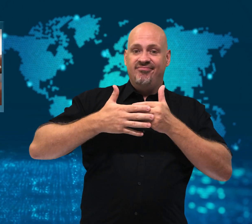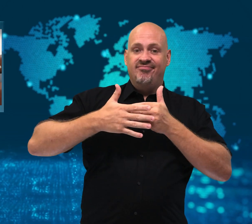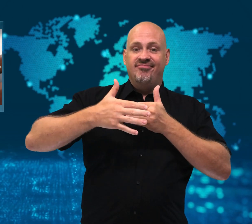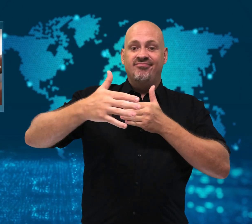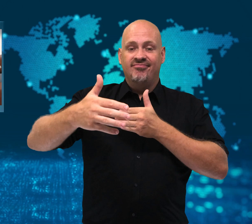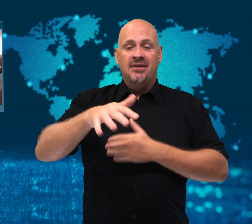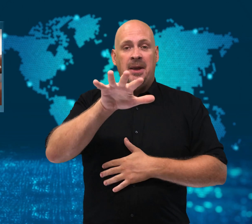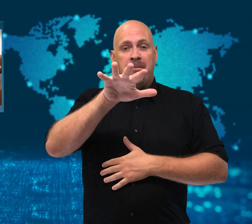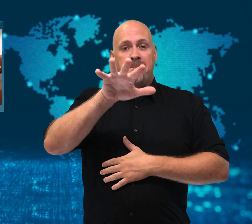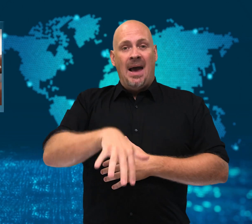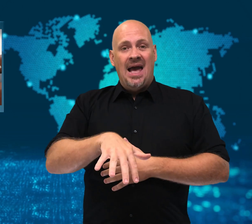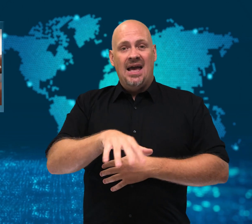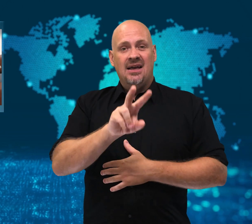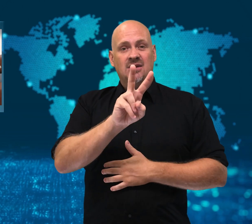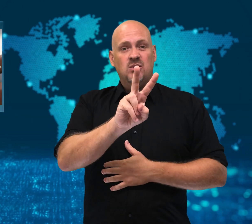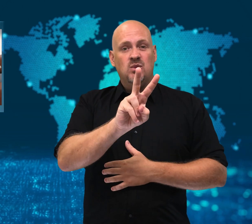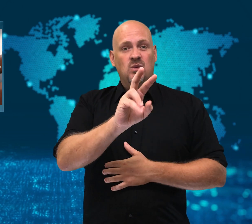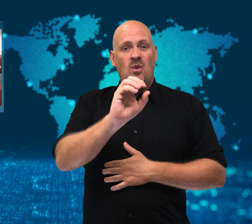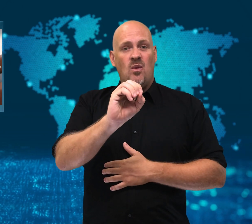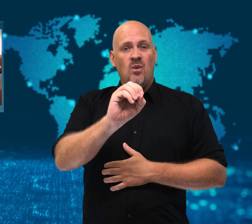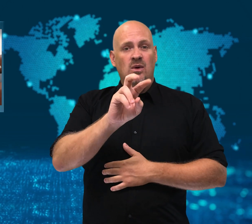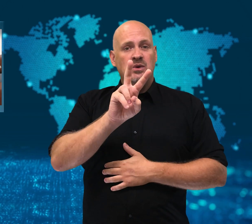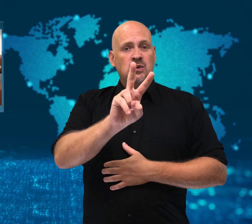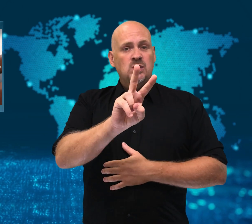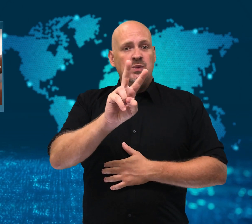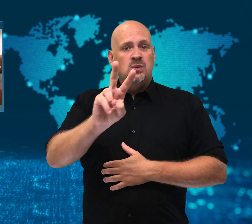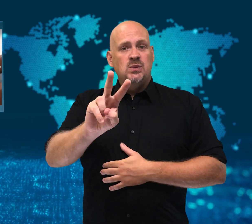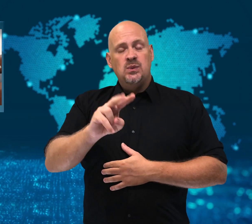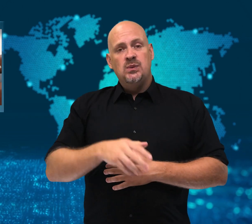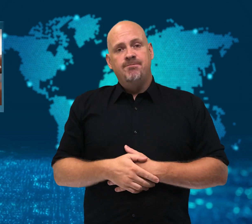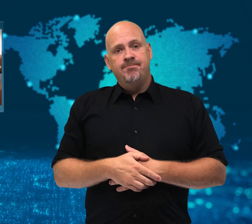until at least May 2022.